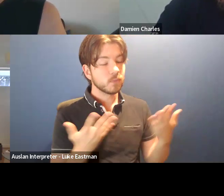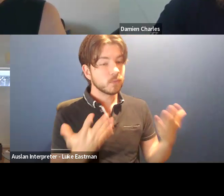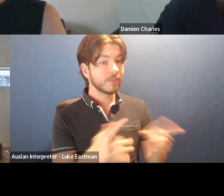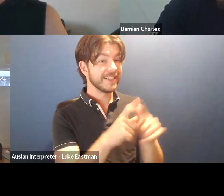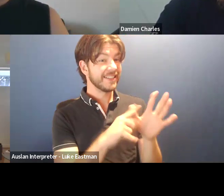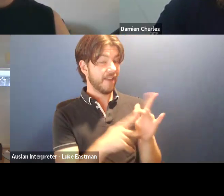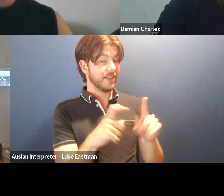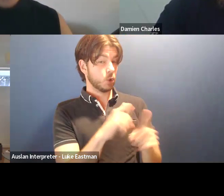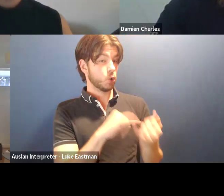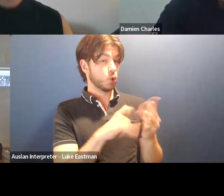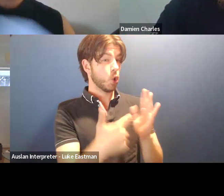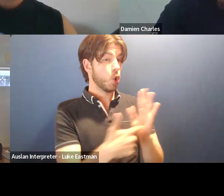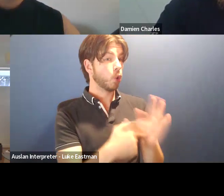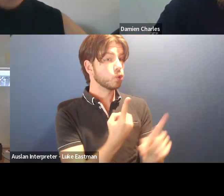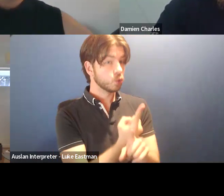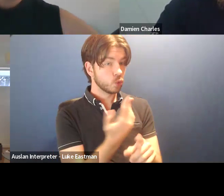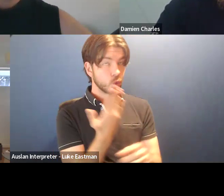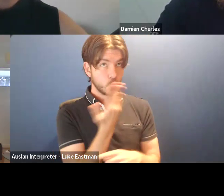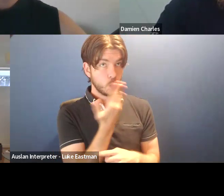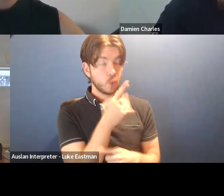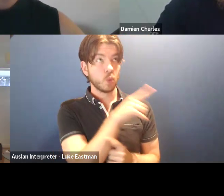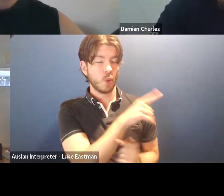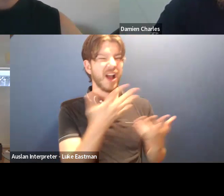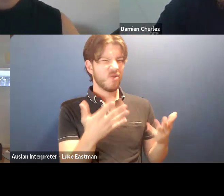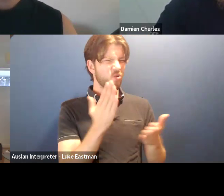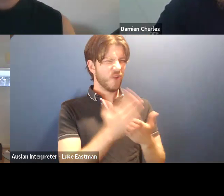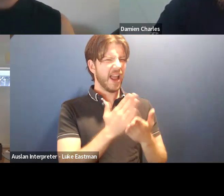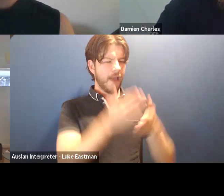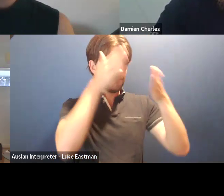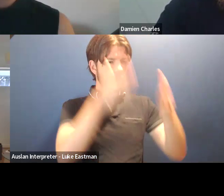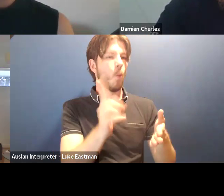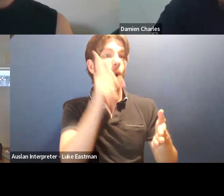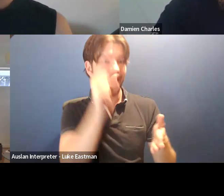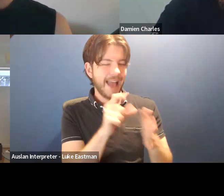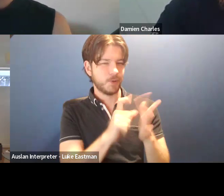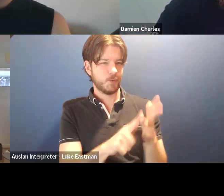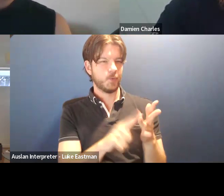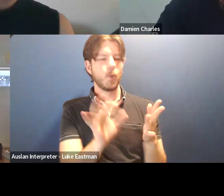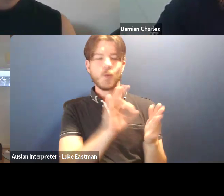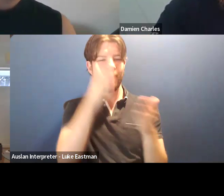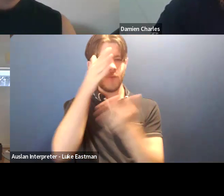really focused on what we could do rather than what we couldn't do. They